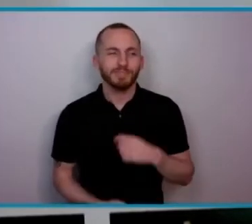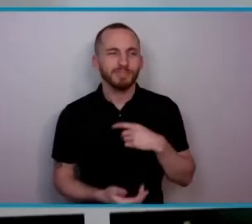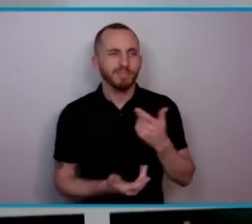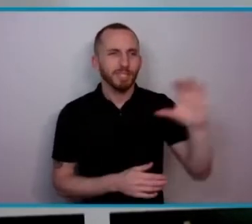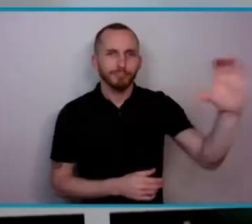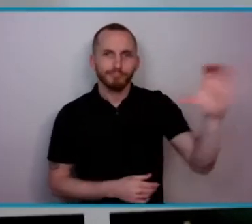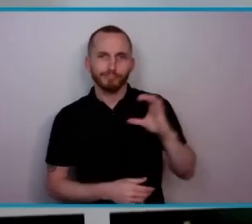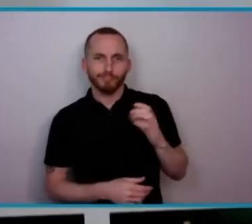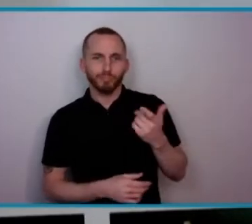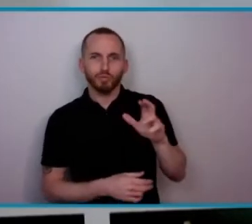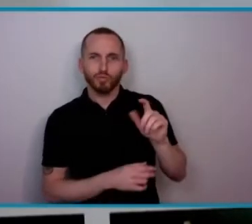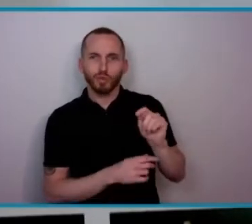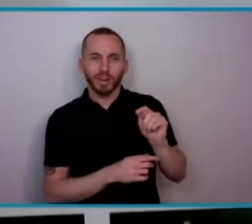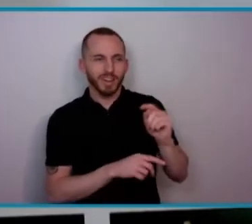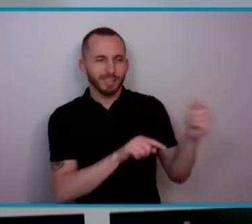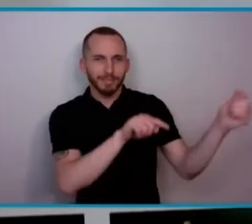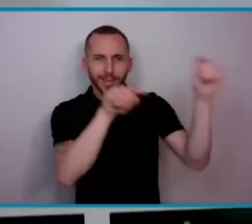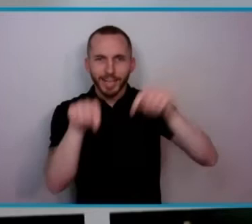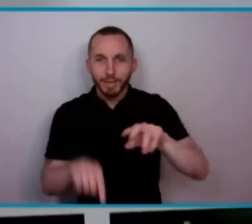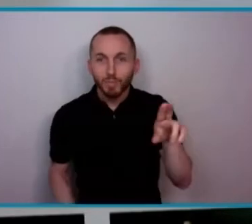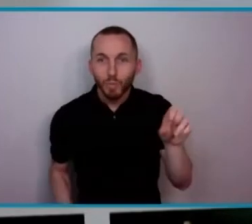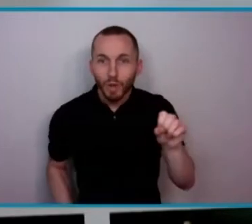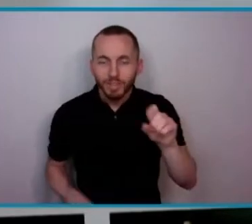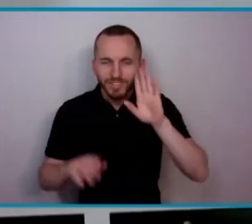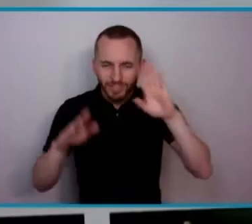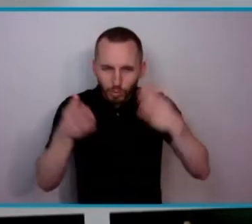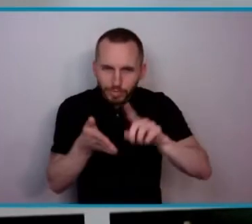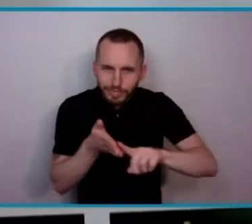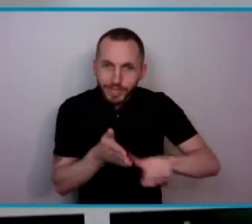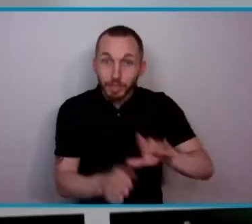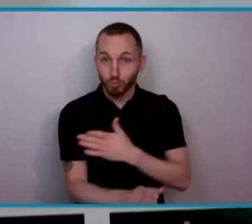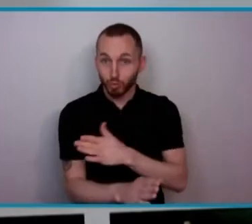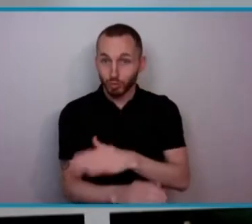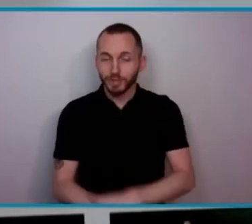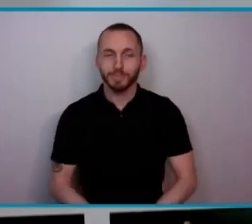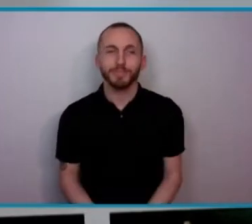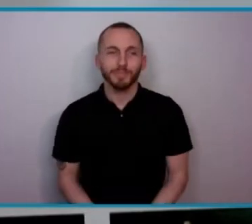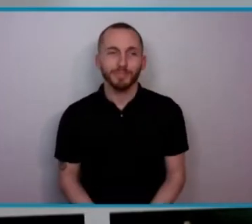And so in my personal life, the arts really had a significant impact in that it made me